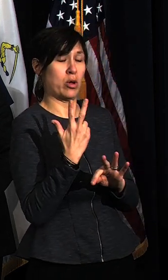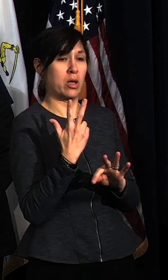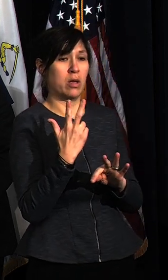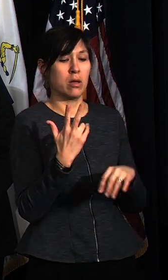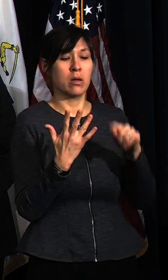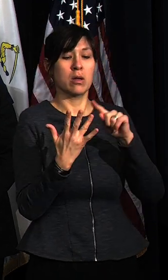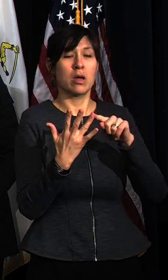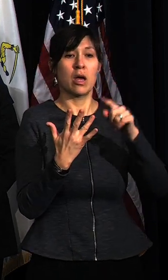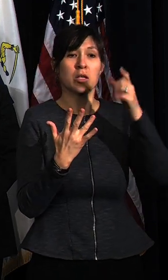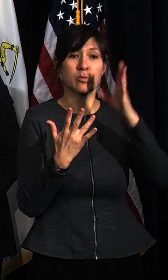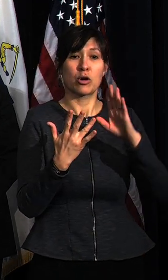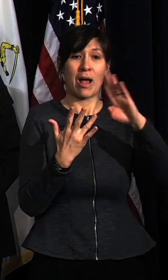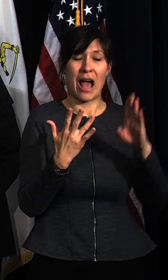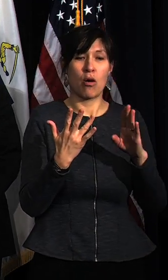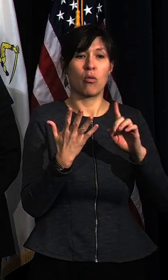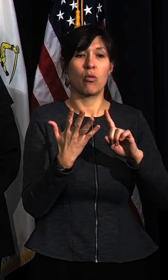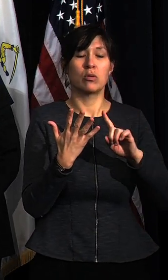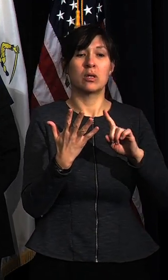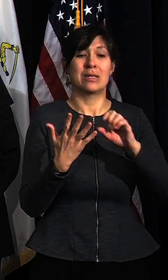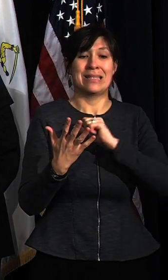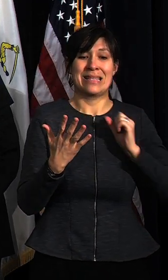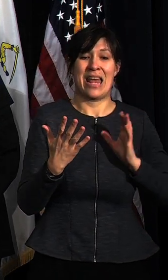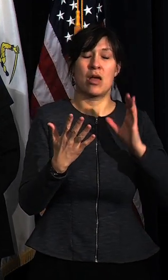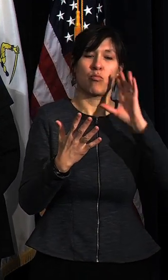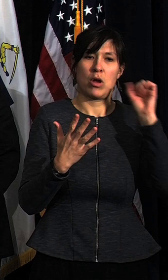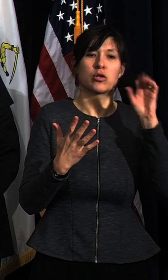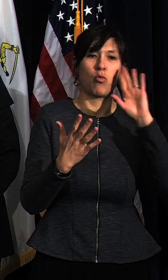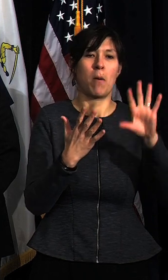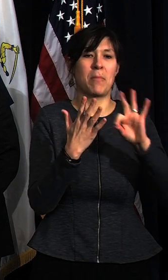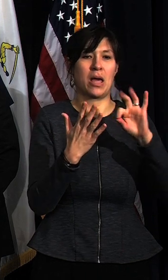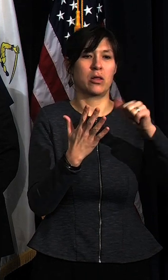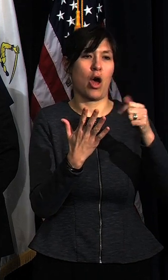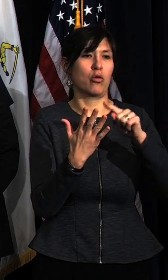of the House and the Senate President. The Governor appoints a chief administrative officer